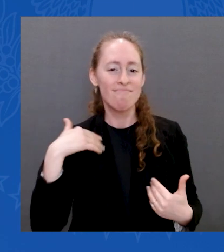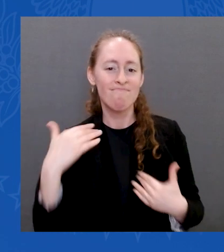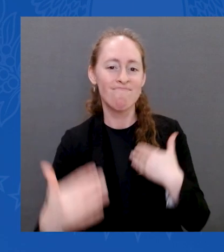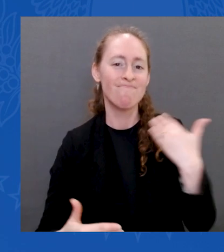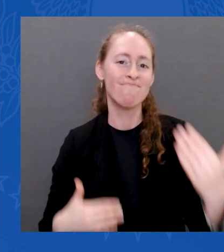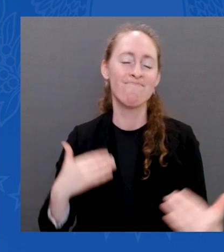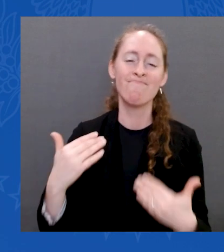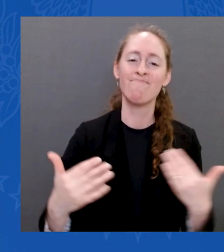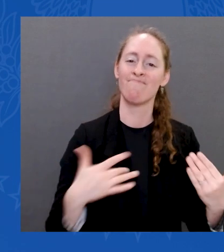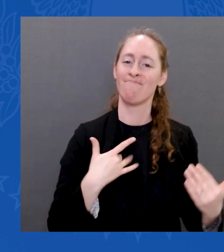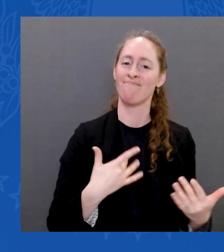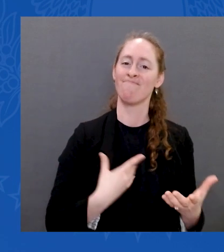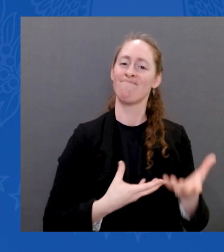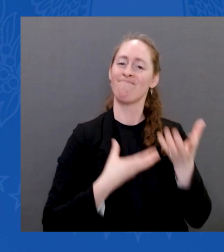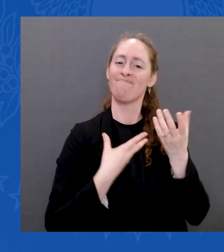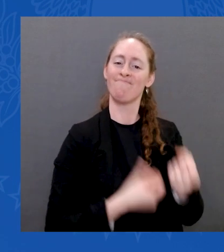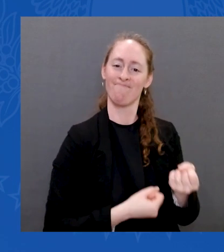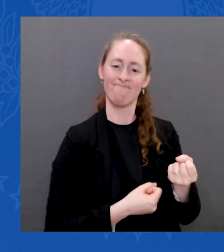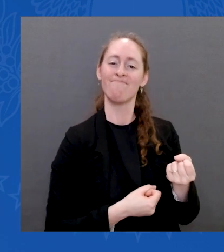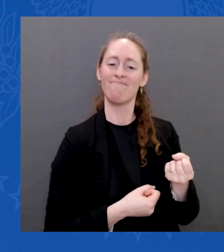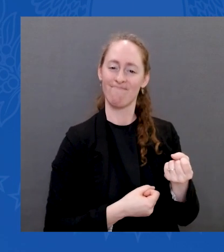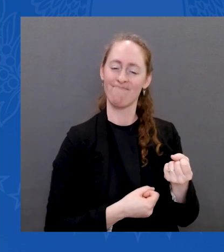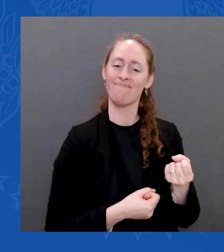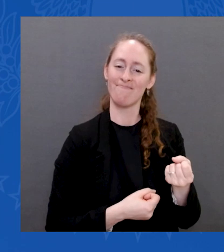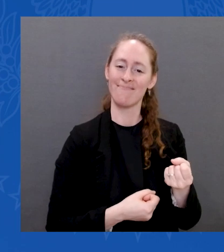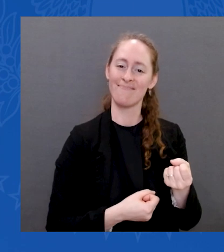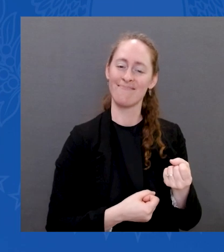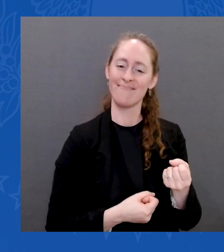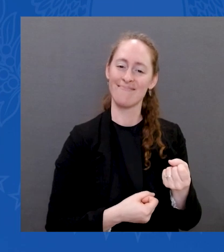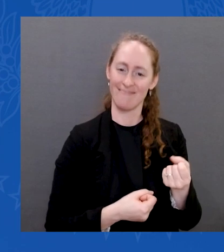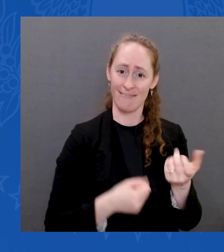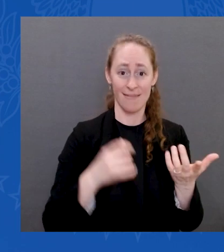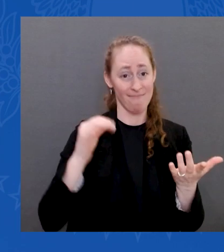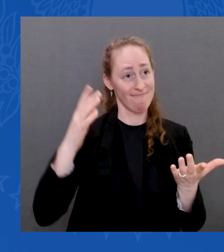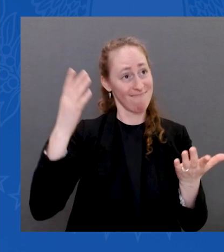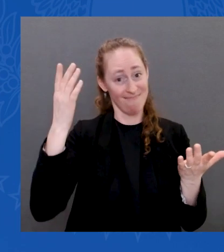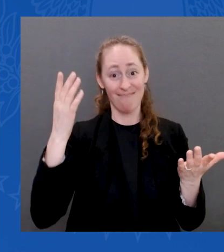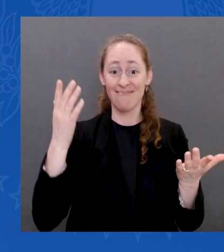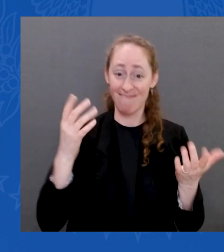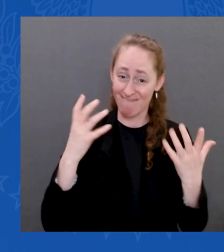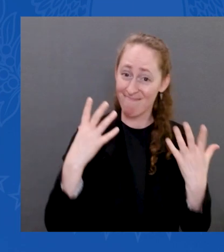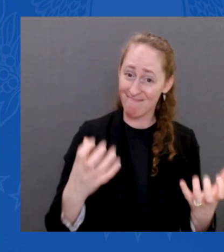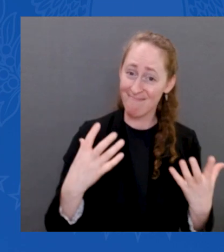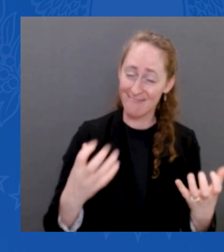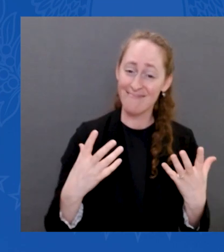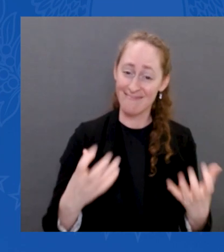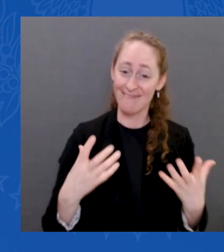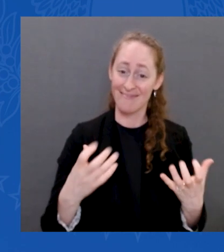And you know what else we're finding out? We're having a big fight about it now, but I'm going to get it done eventually, or someone will.